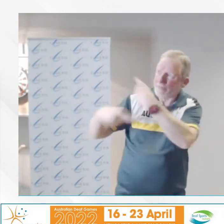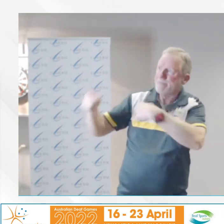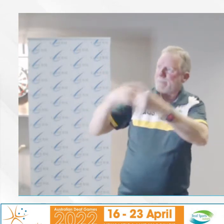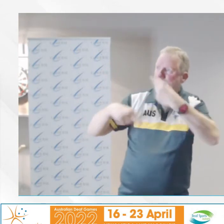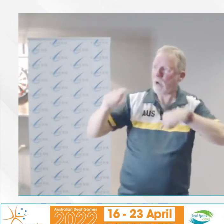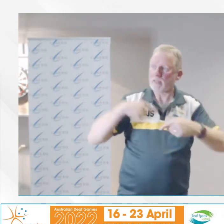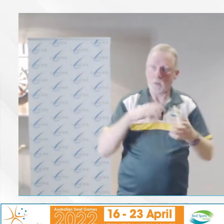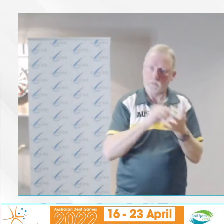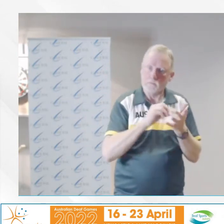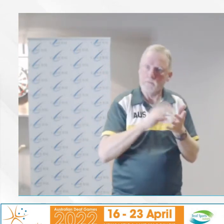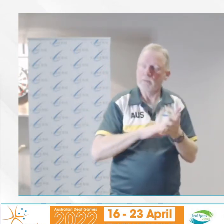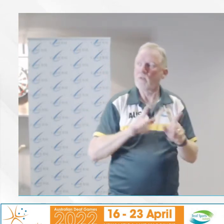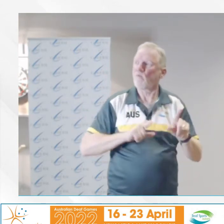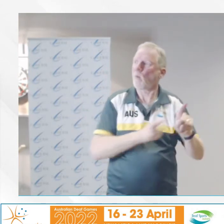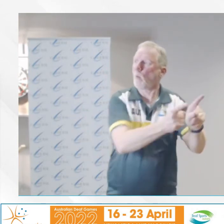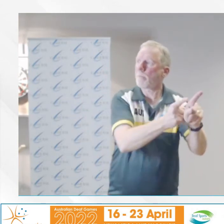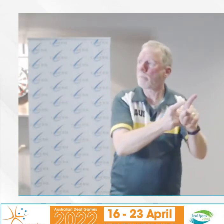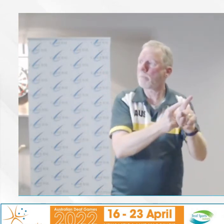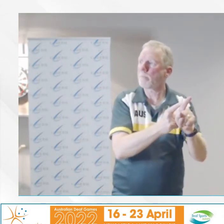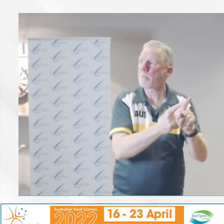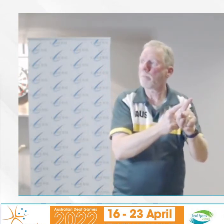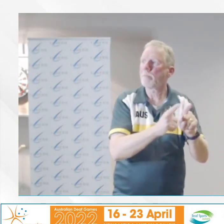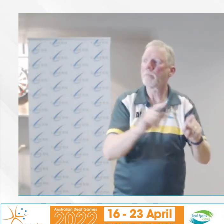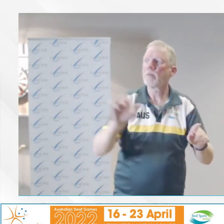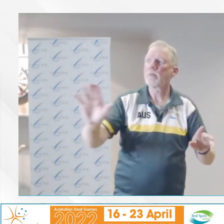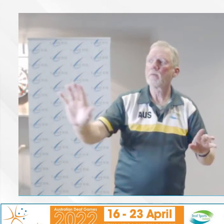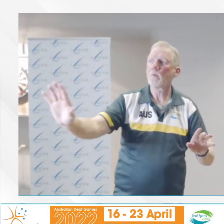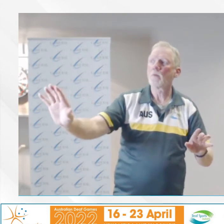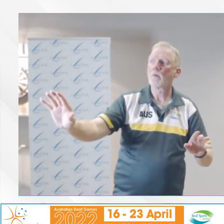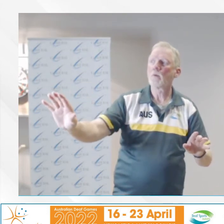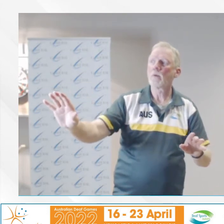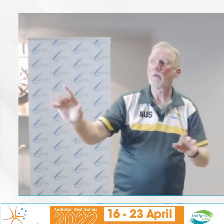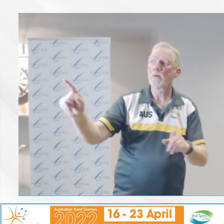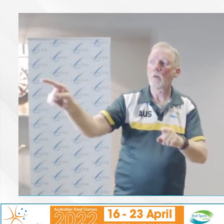um we love getting all this information we can vote it all down and follow up